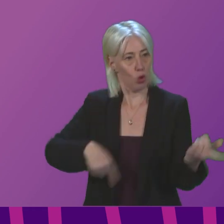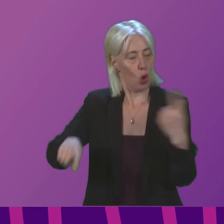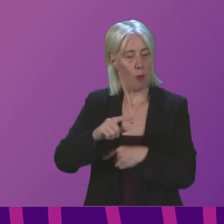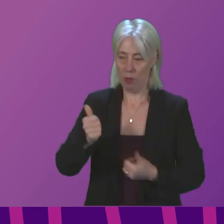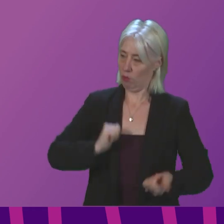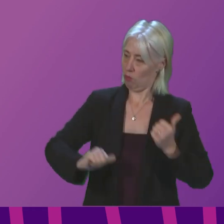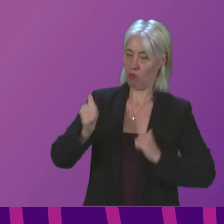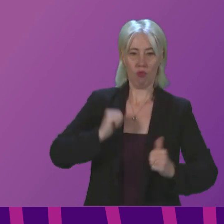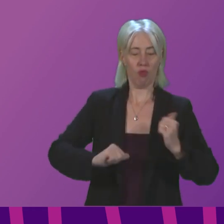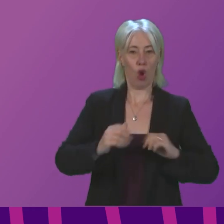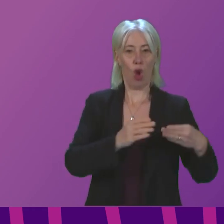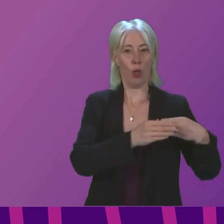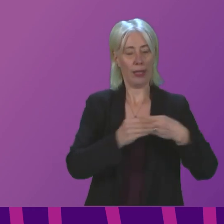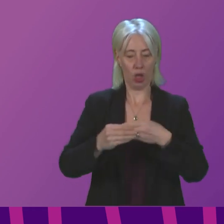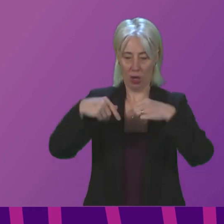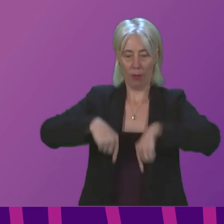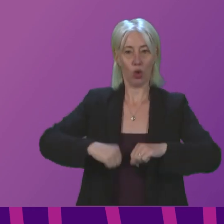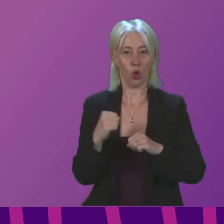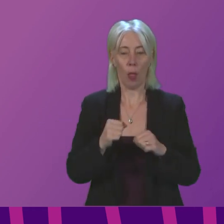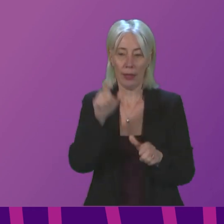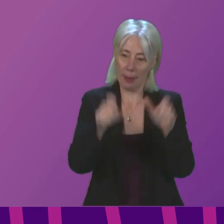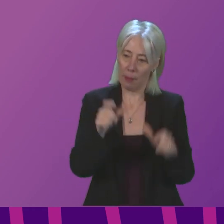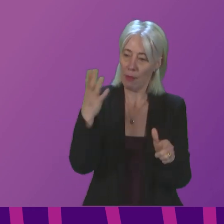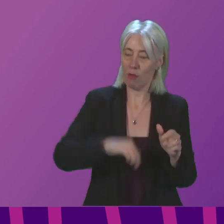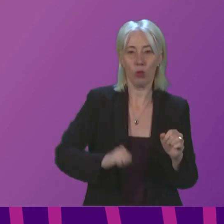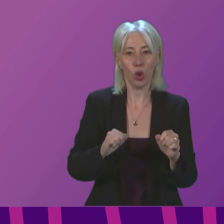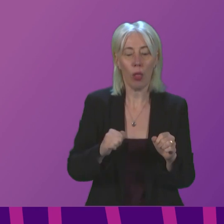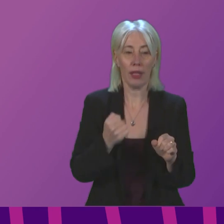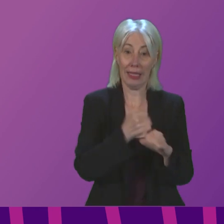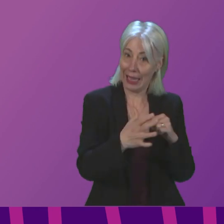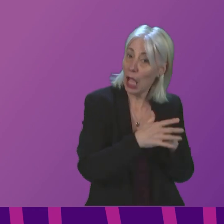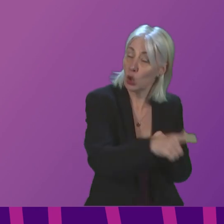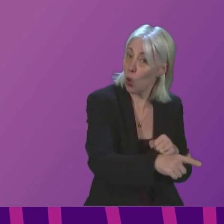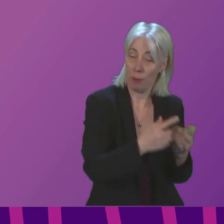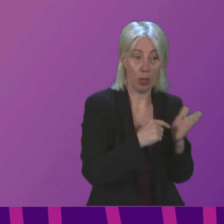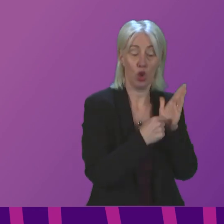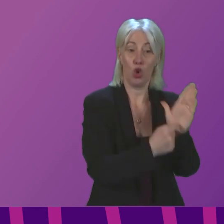the leadership that Scotland, the people of Scotland and, in particular, the people of Glasgow showed during the 26th United Nations climate change conference of the parties.